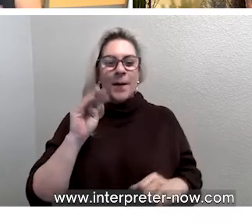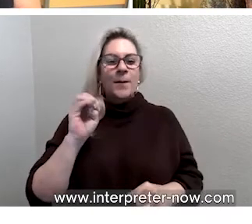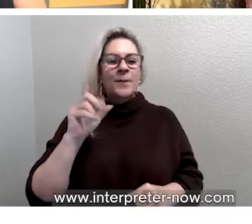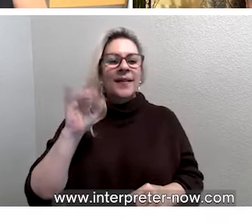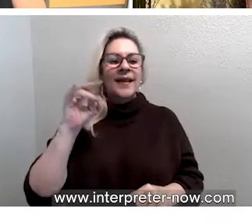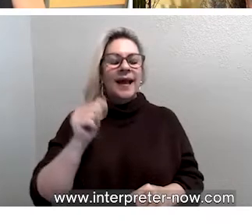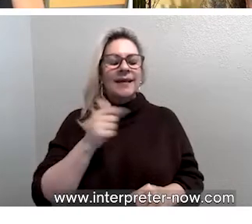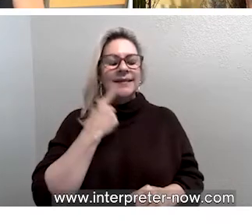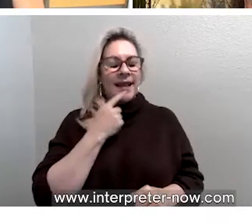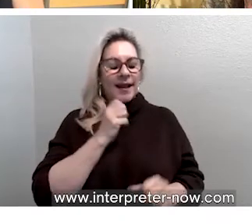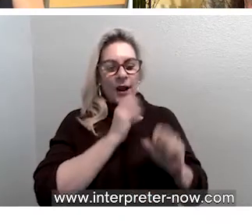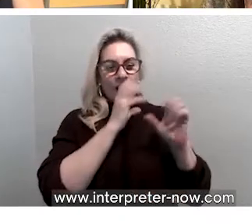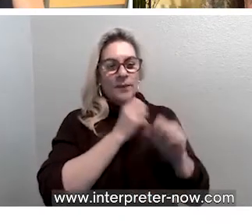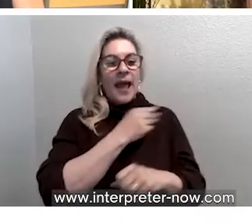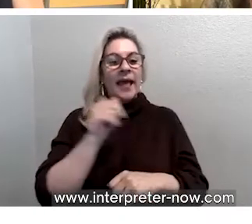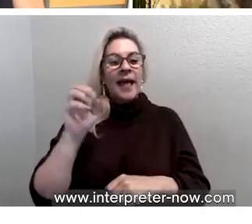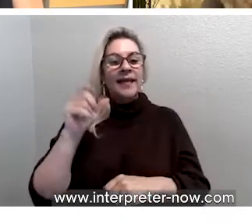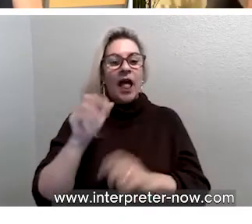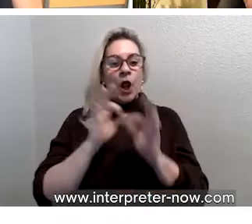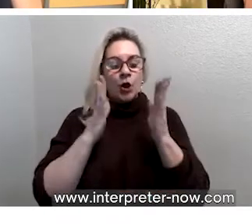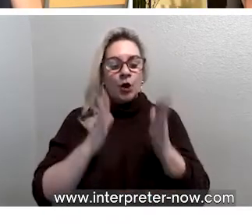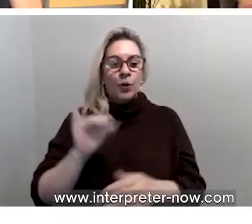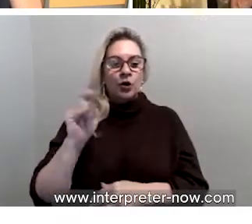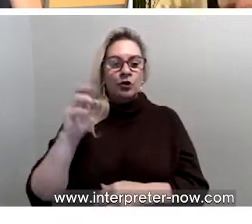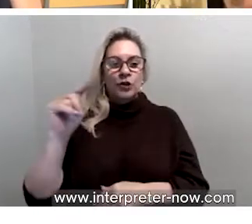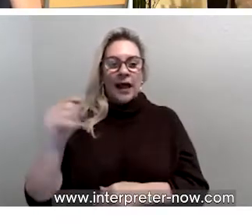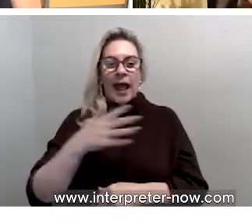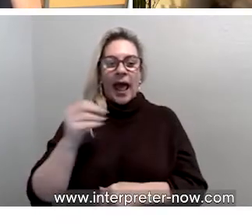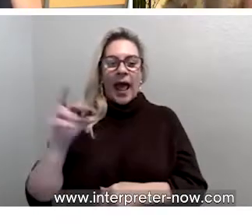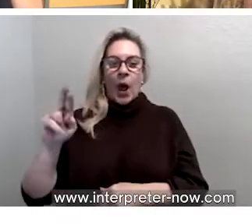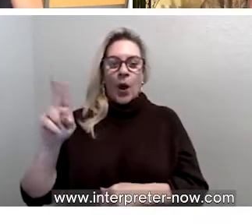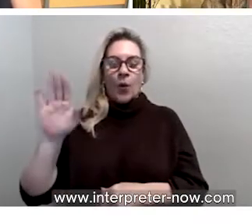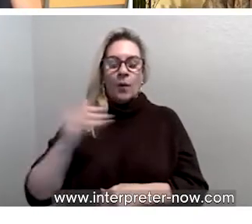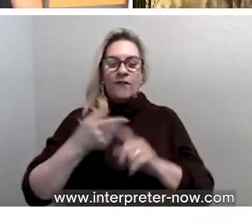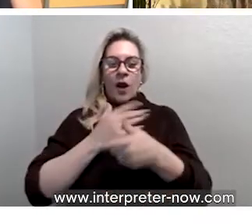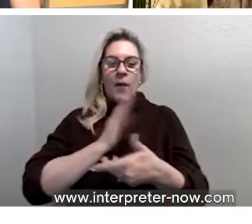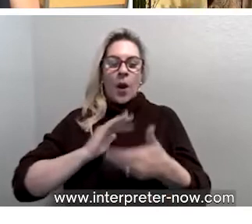And out ASL interpreters today are Janet and Ruby from our partners, Interpreter Now.